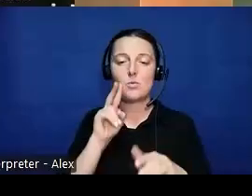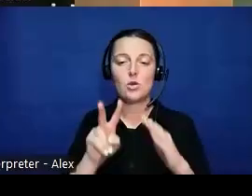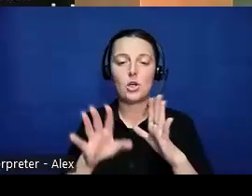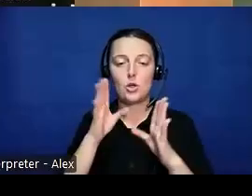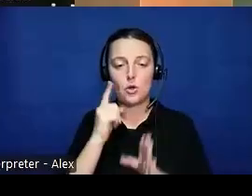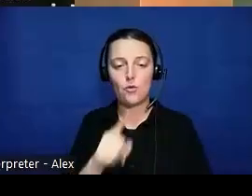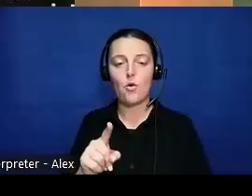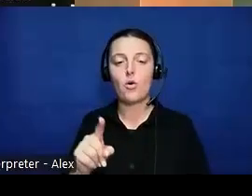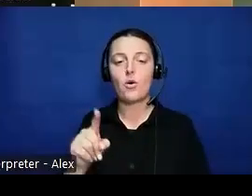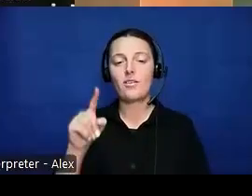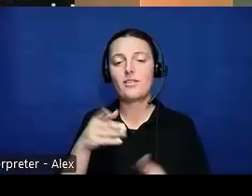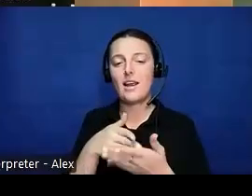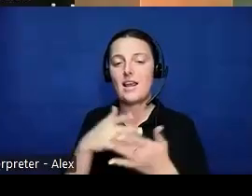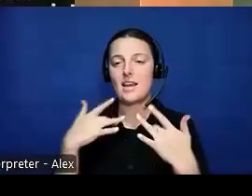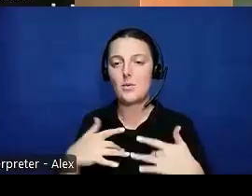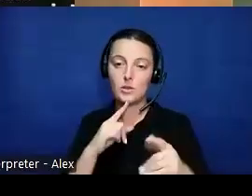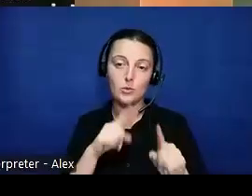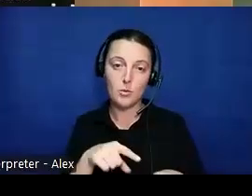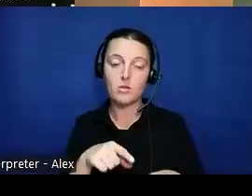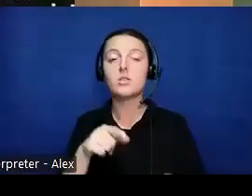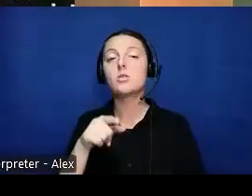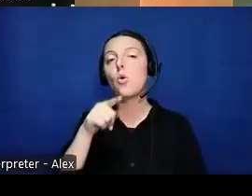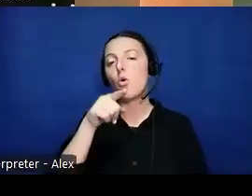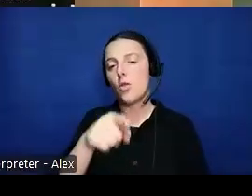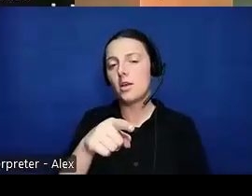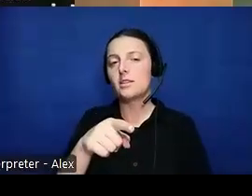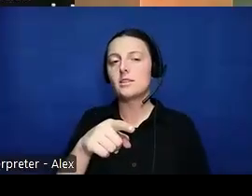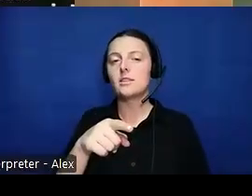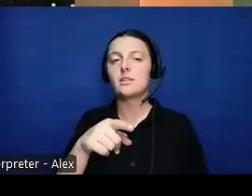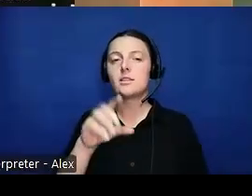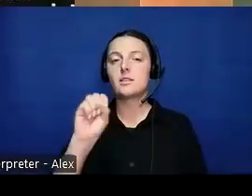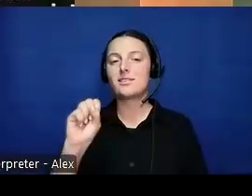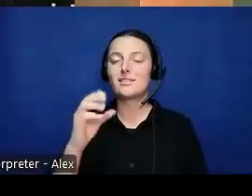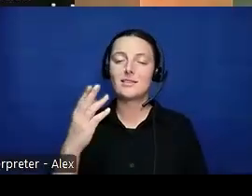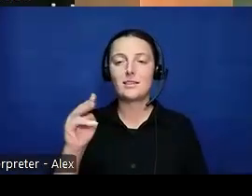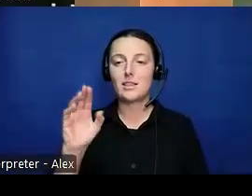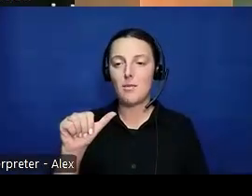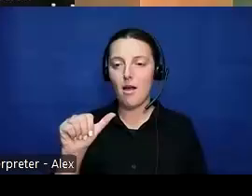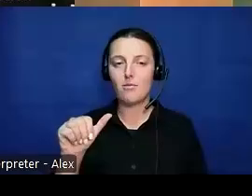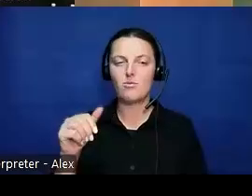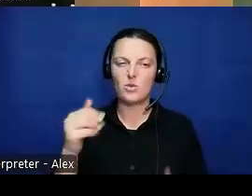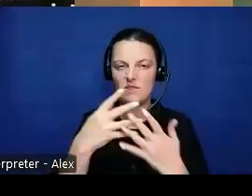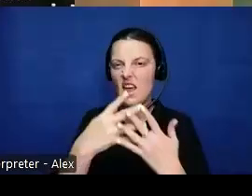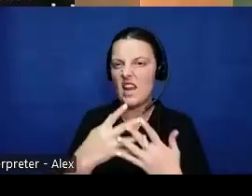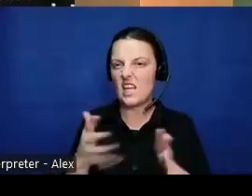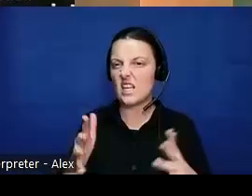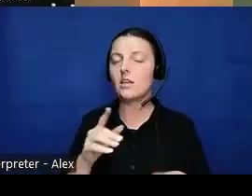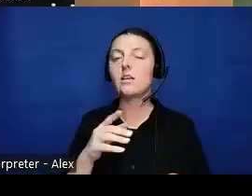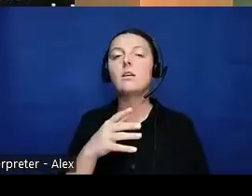schema was uh well it was vetted and uh basically what it does is is you would you would have a